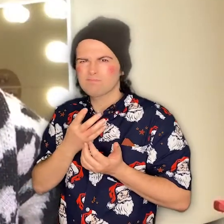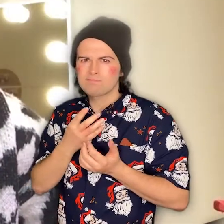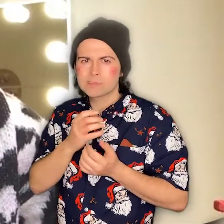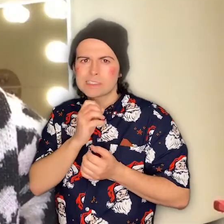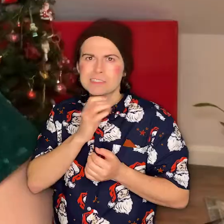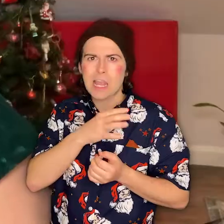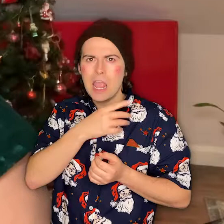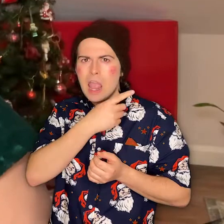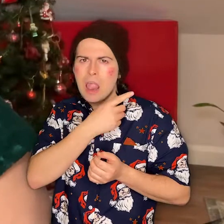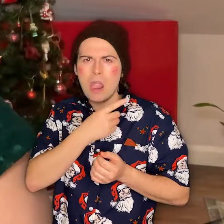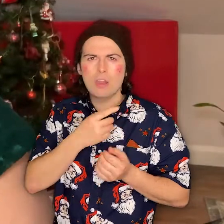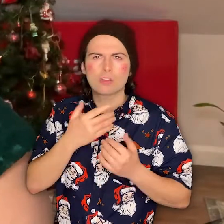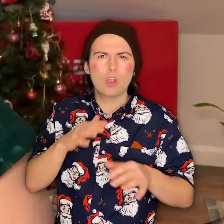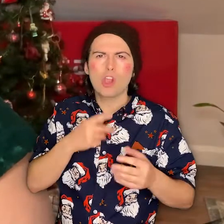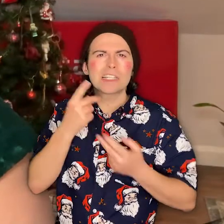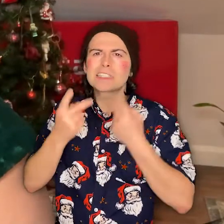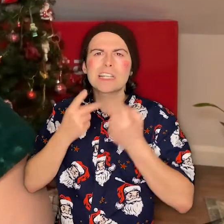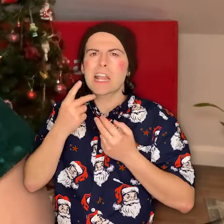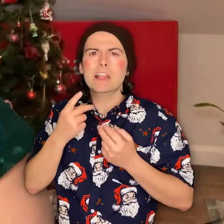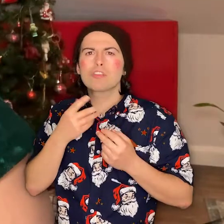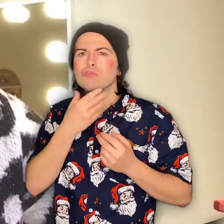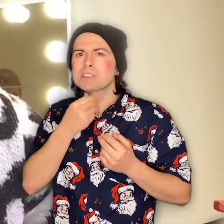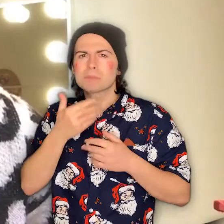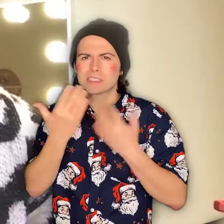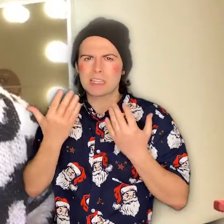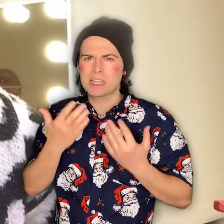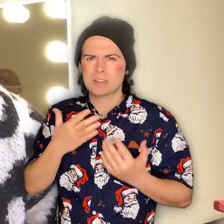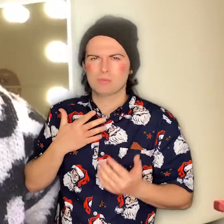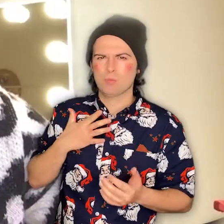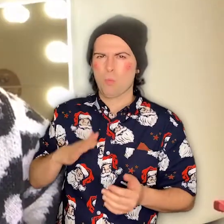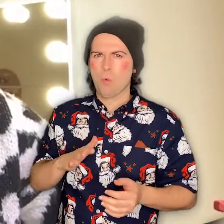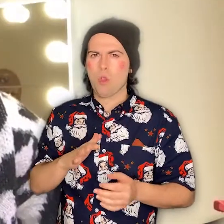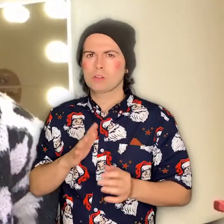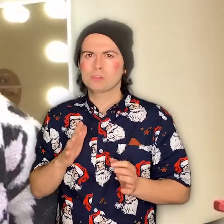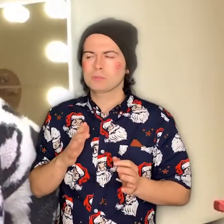Cindy – What’s that supposed to mean? Senga – Well she can’t hear it from Dame Helen St Mirren – BAFTA award winner